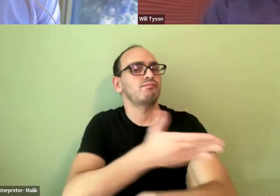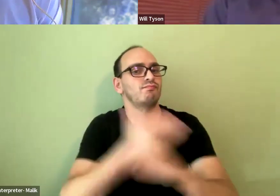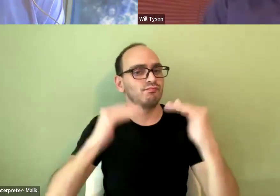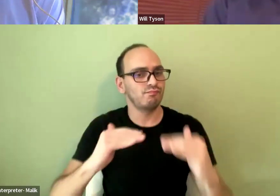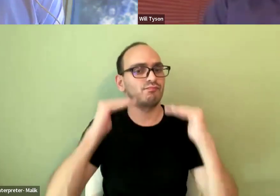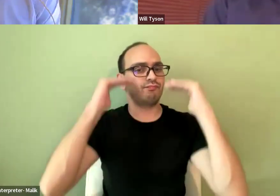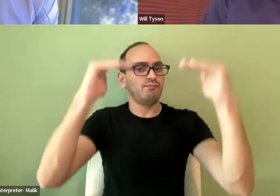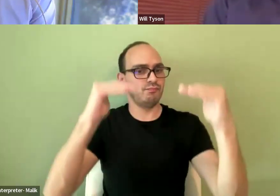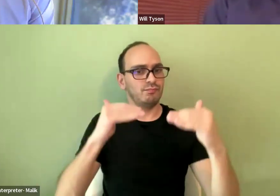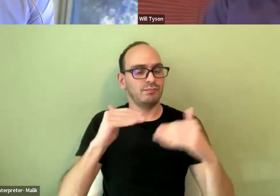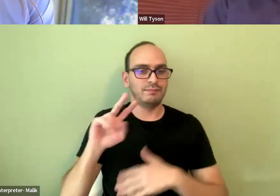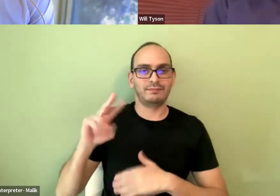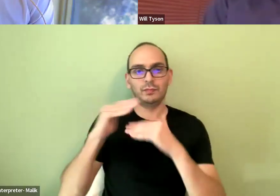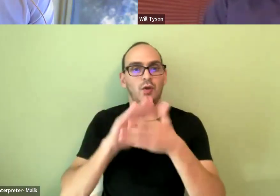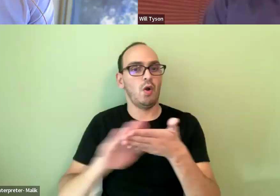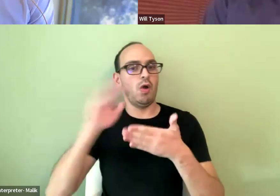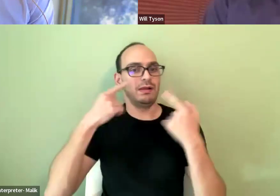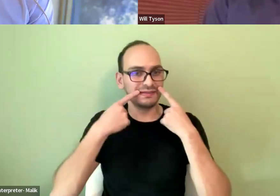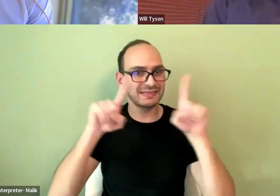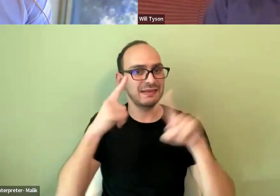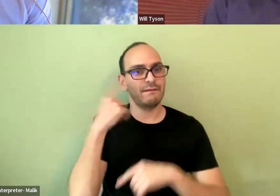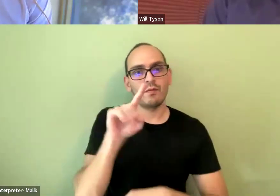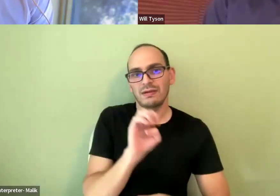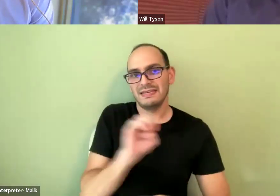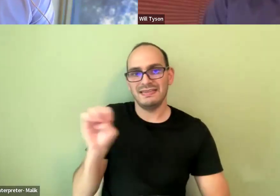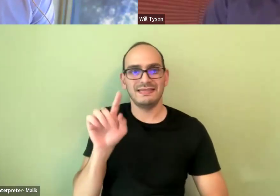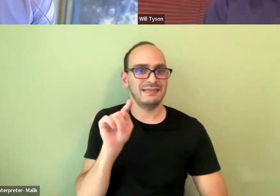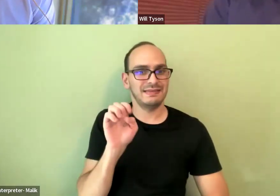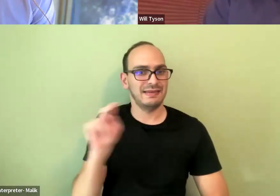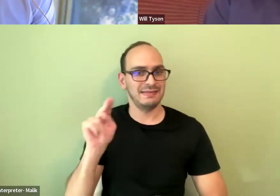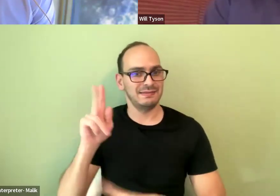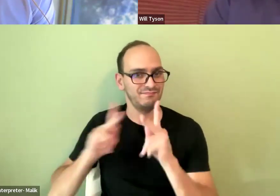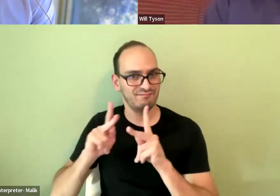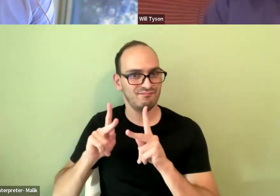and success for East Tennesseans. We are very proud of that work.